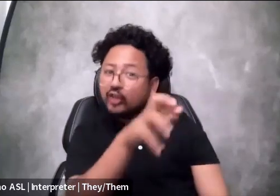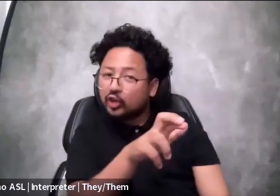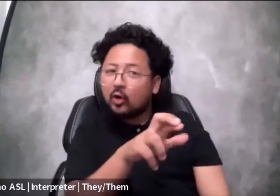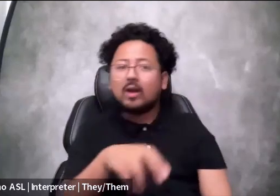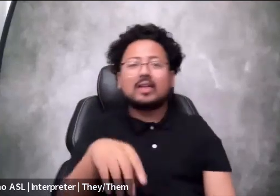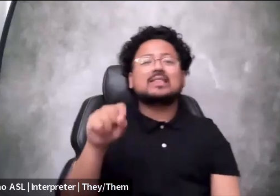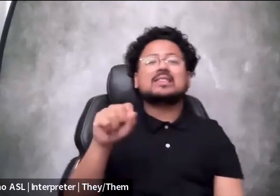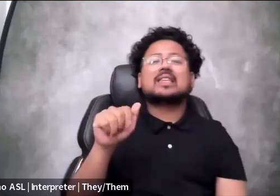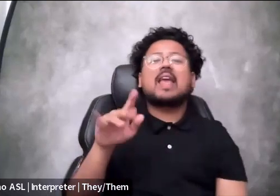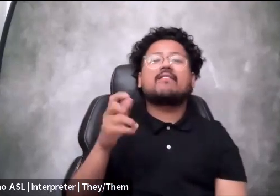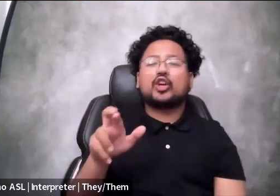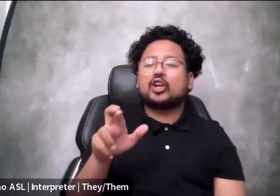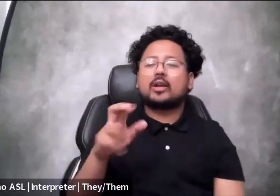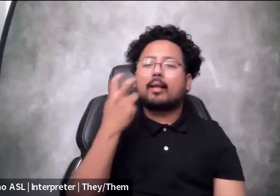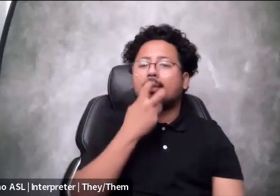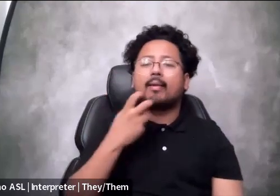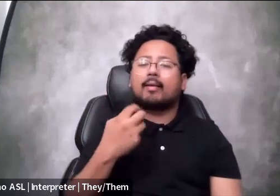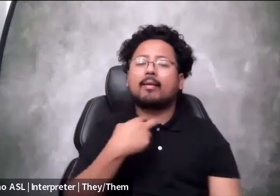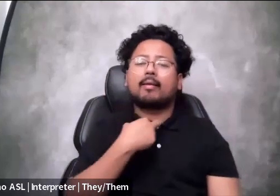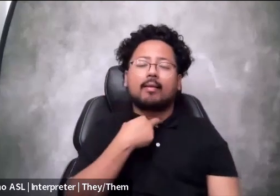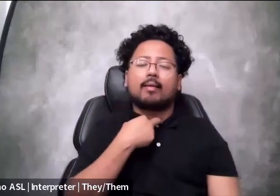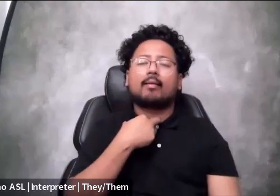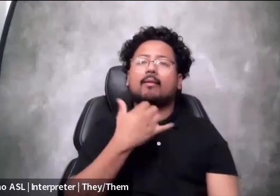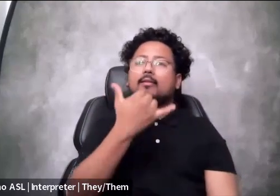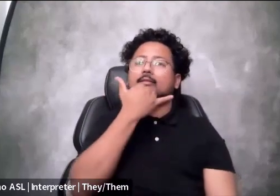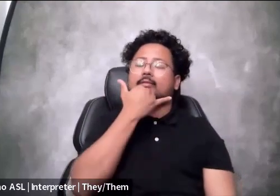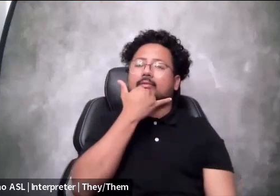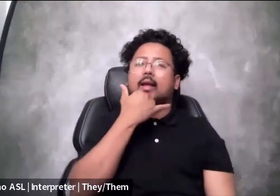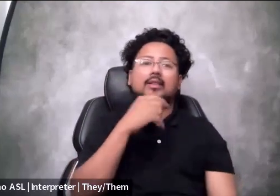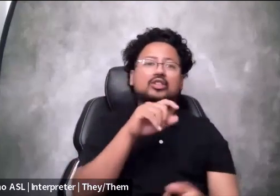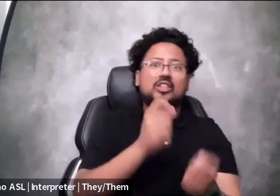We had to stop because I had said Xavier the first fricking time. But on